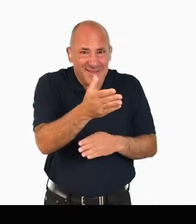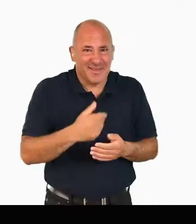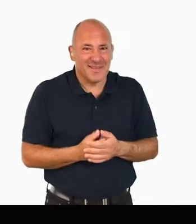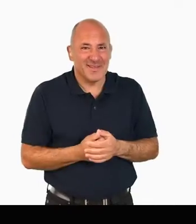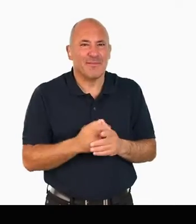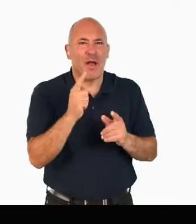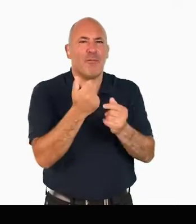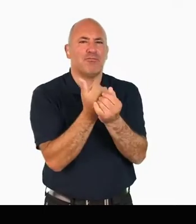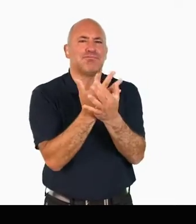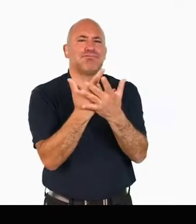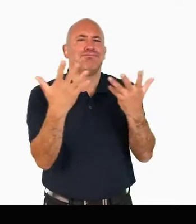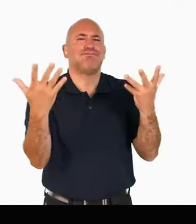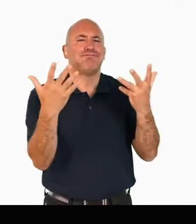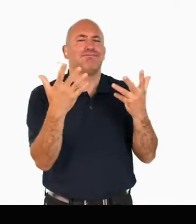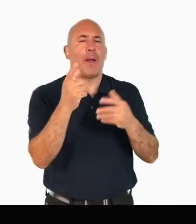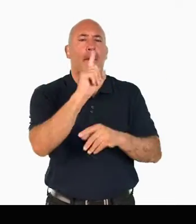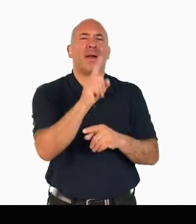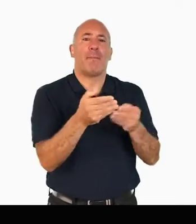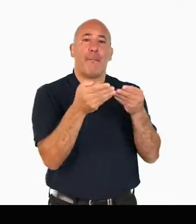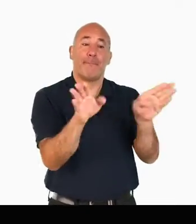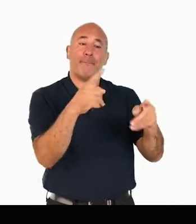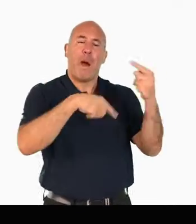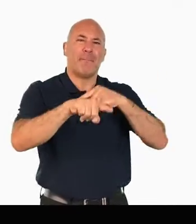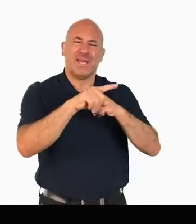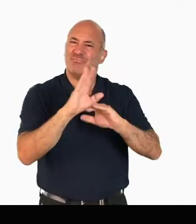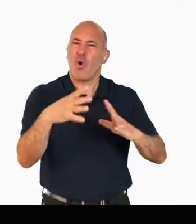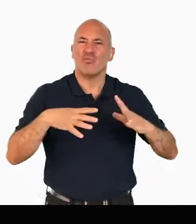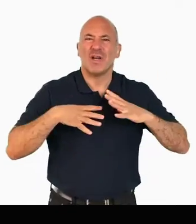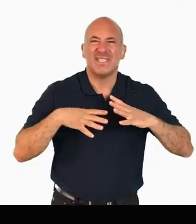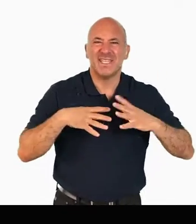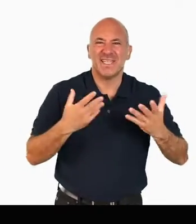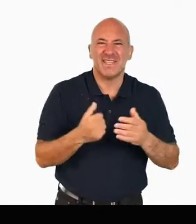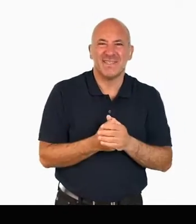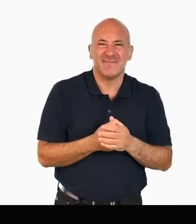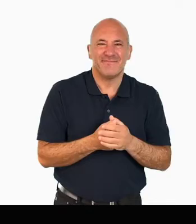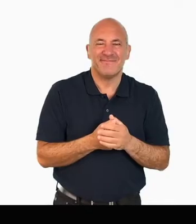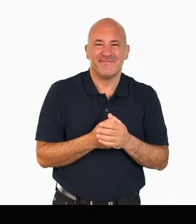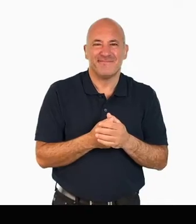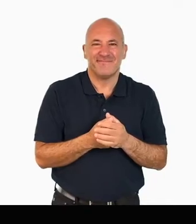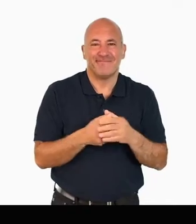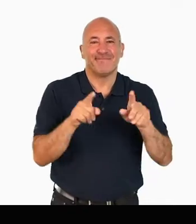But a lot of members, members of the public are not ready.